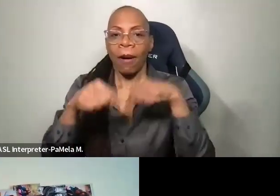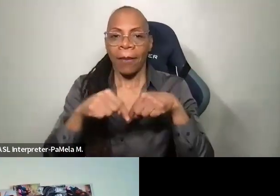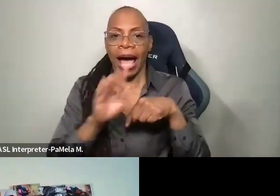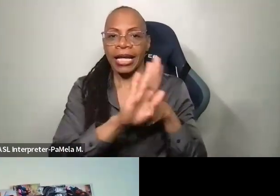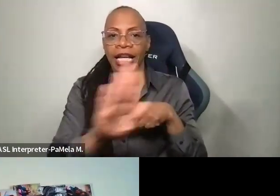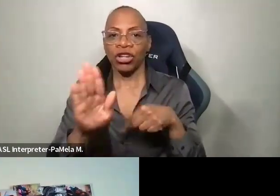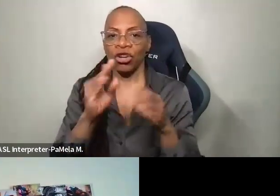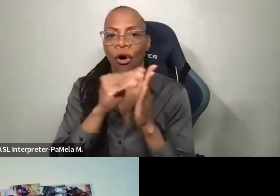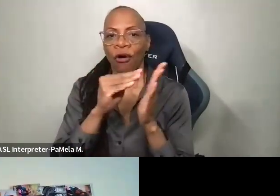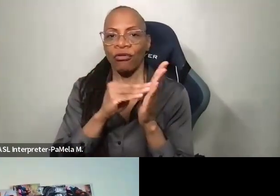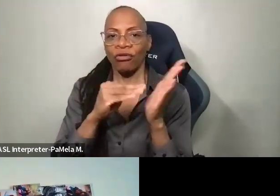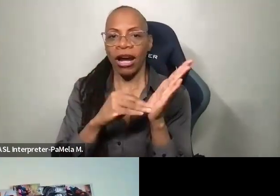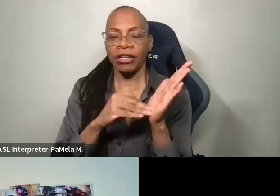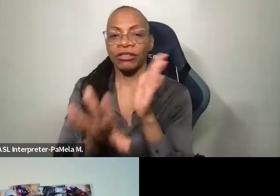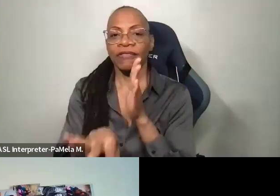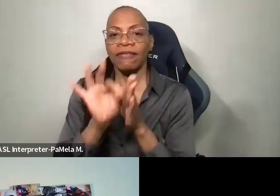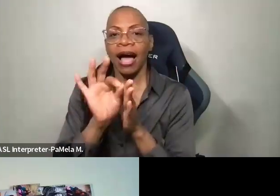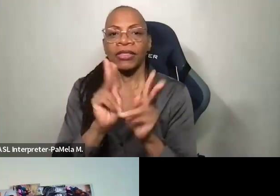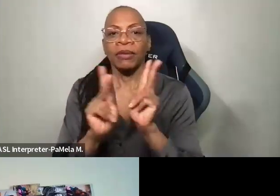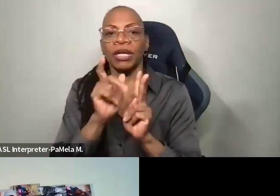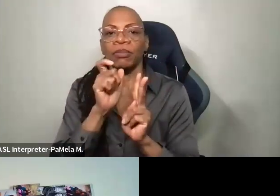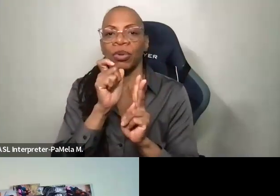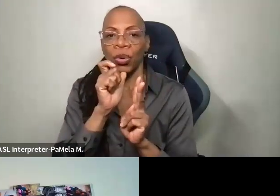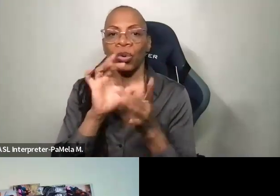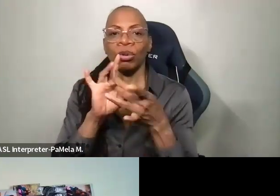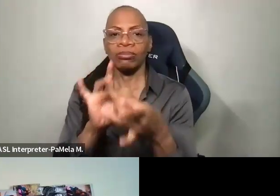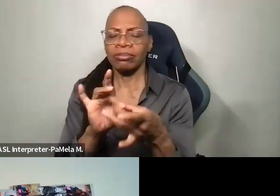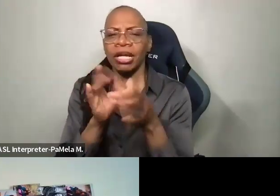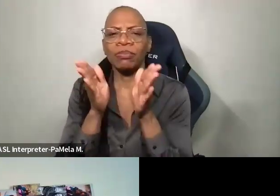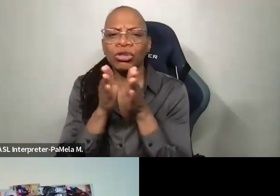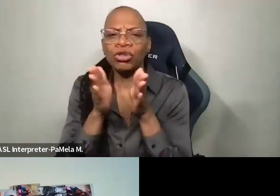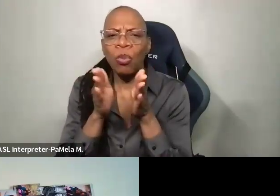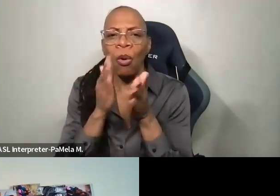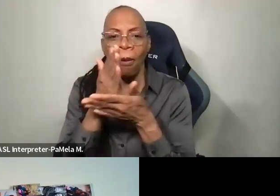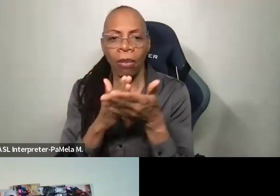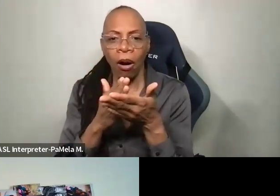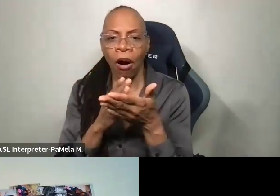to find those people who that pertains to. It'll be a smaller portion, for sure, of your PATH clients,